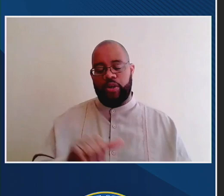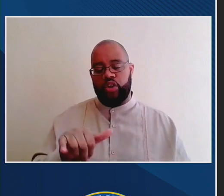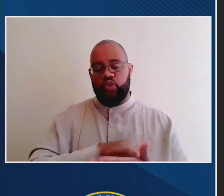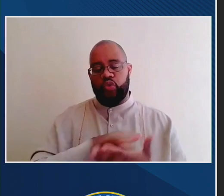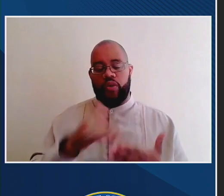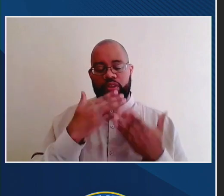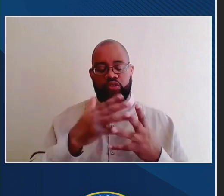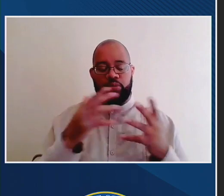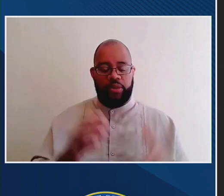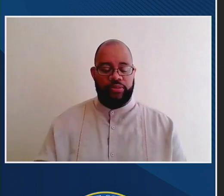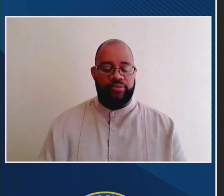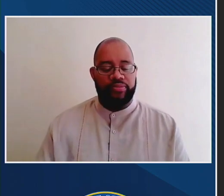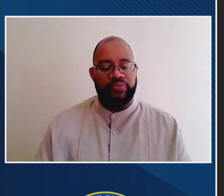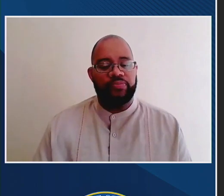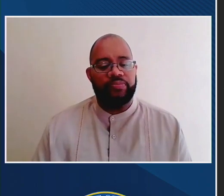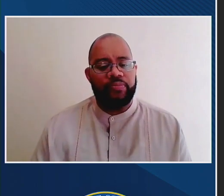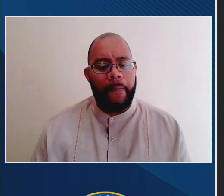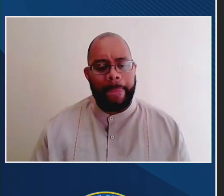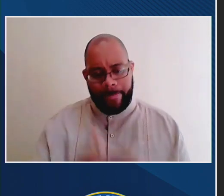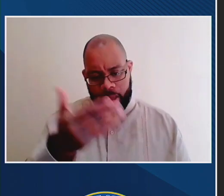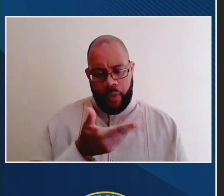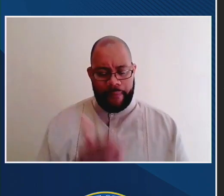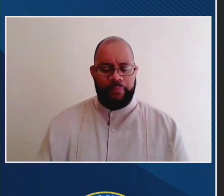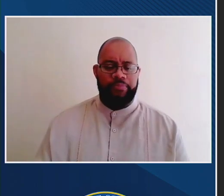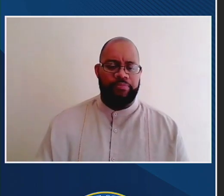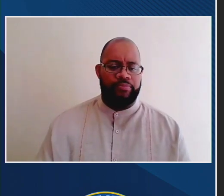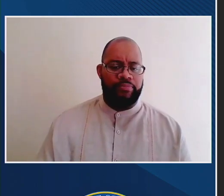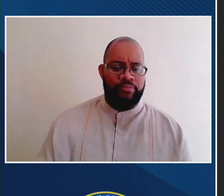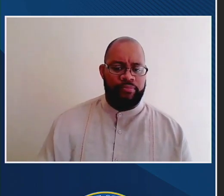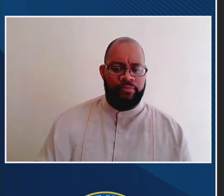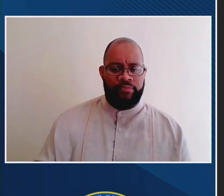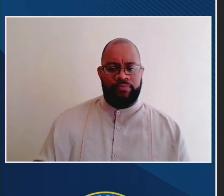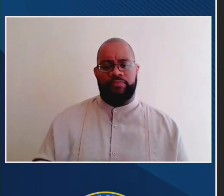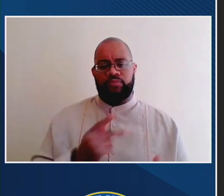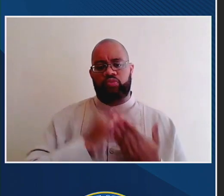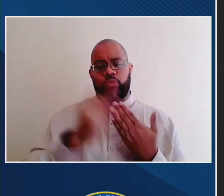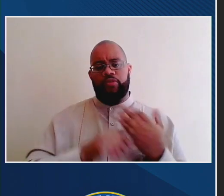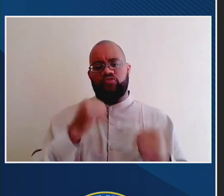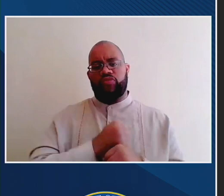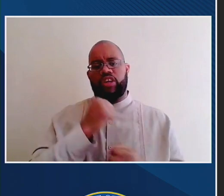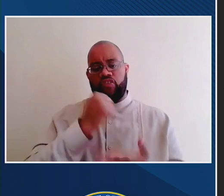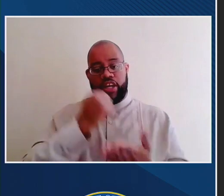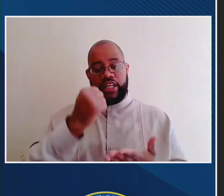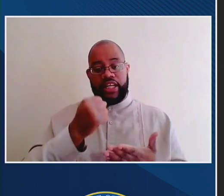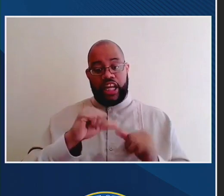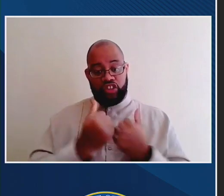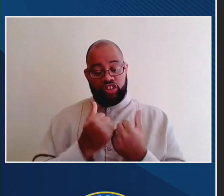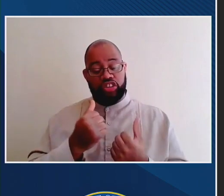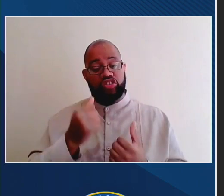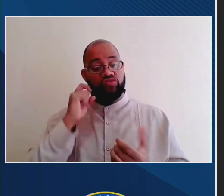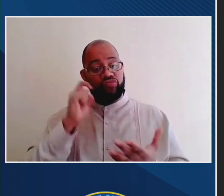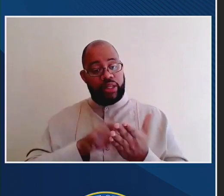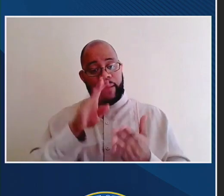You're welcome and welcome. Programmatic accrediting agencies recognized by the Secretary to include